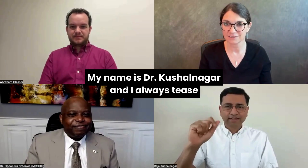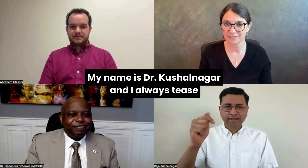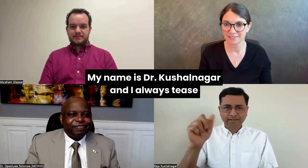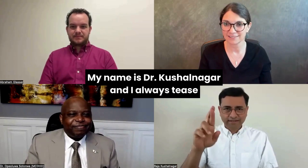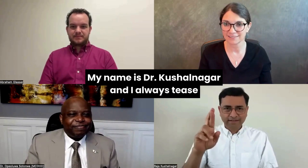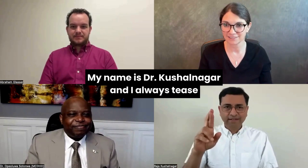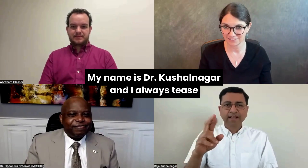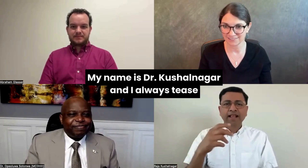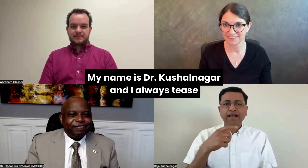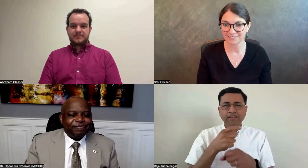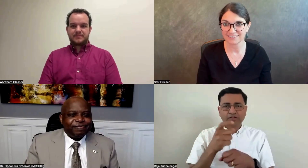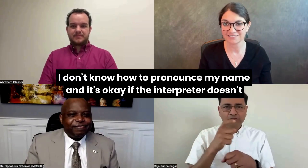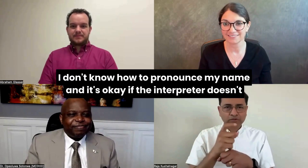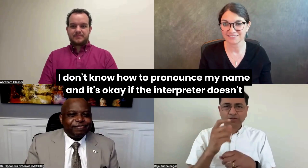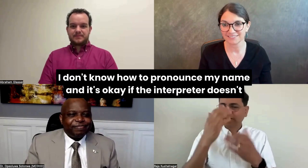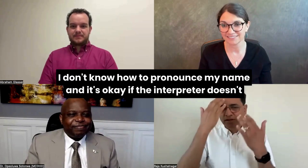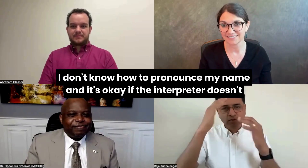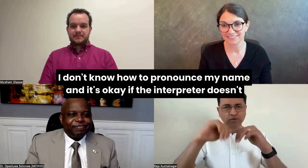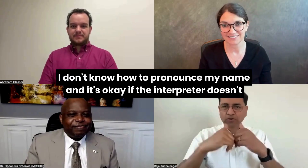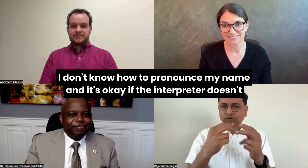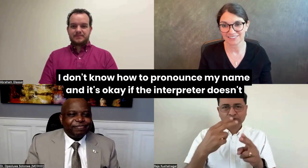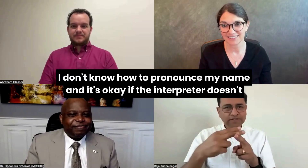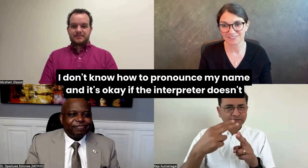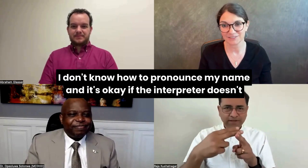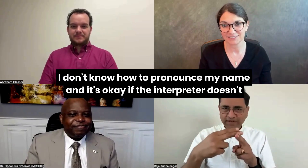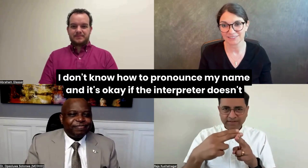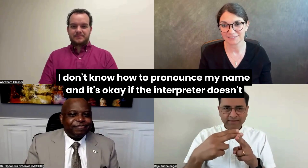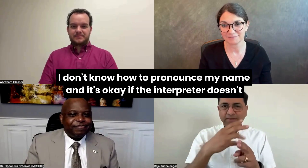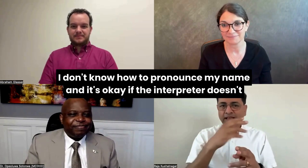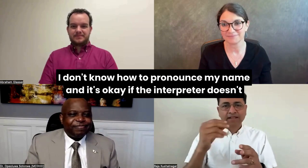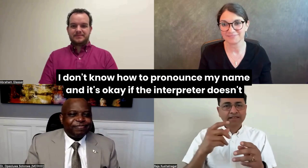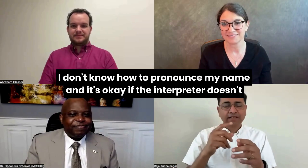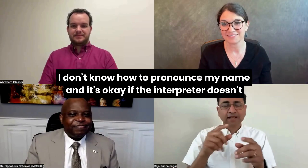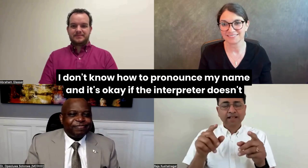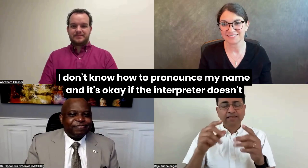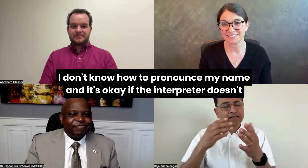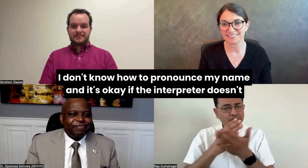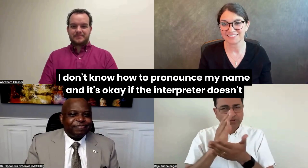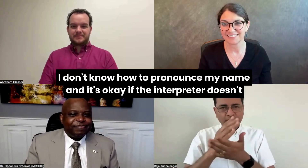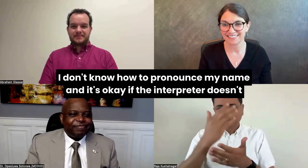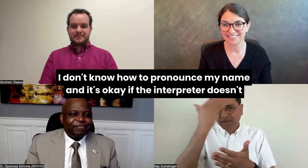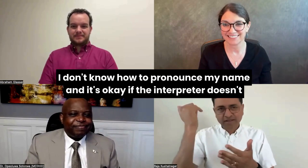I don't know how to pronounce my name and it's okay if the interpreter doesn't know how to voice my name either.